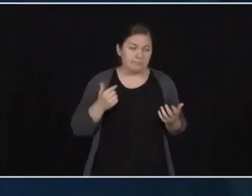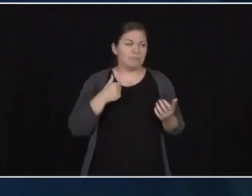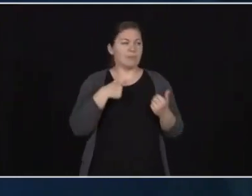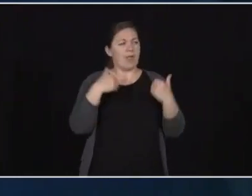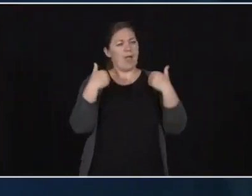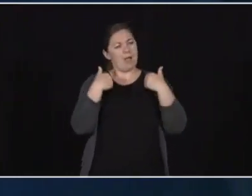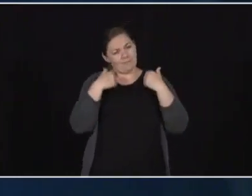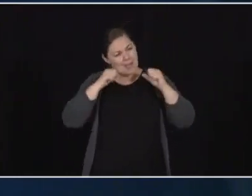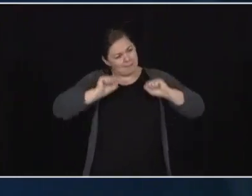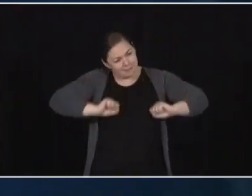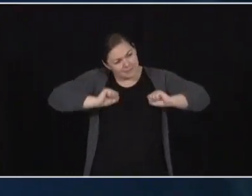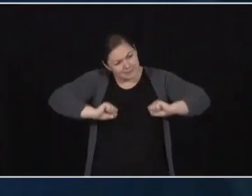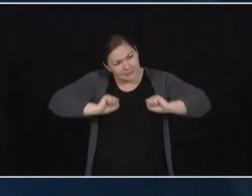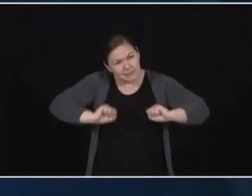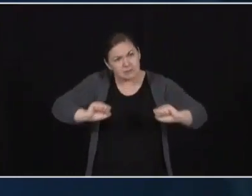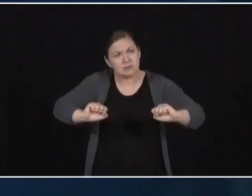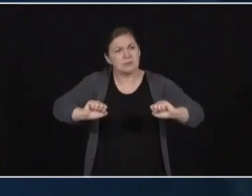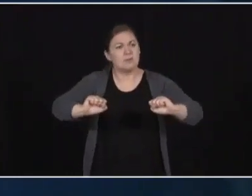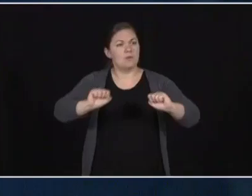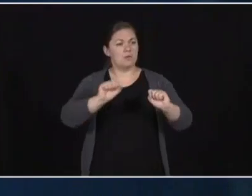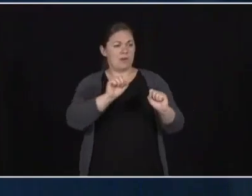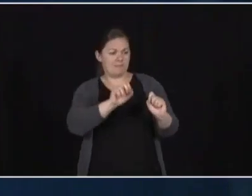ability, the opportunity